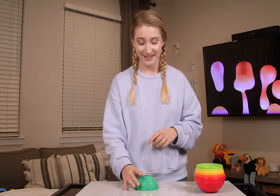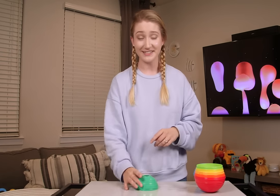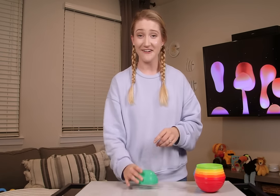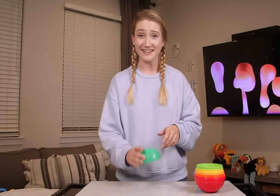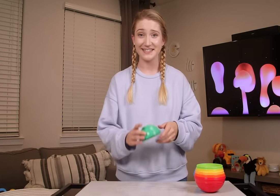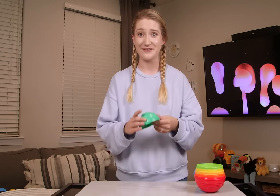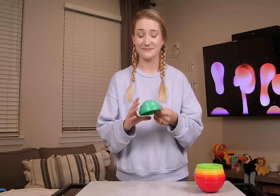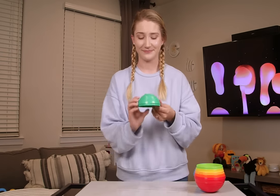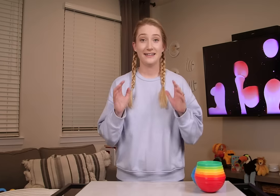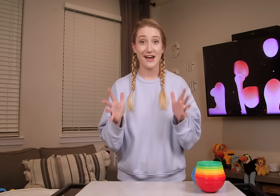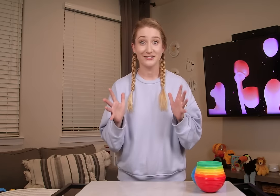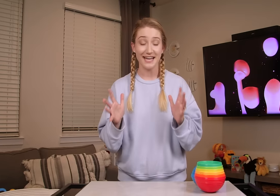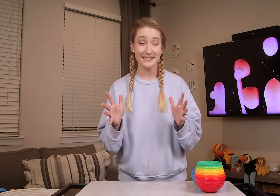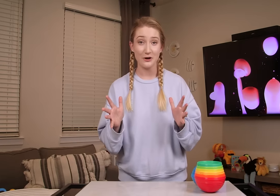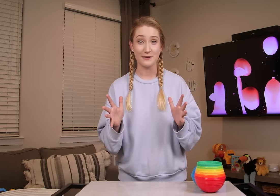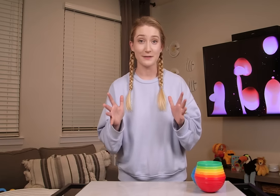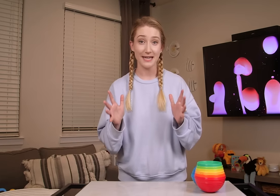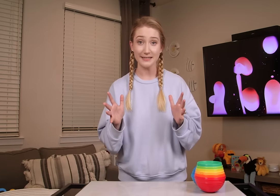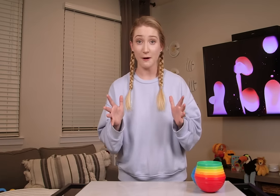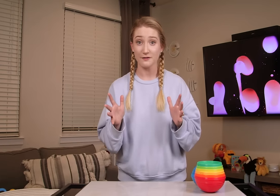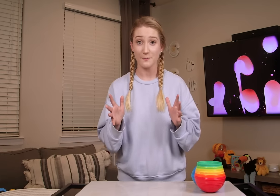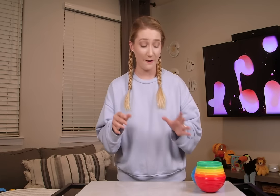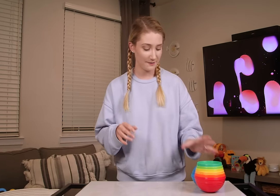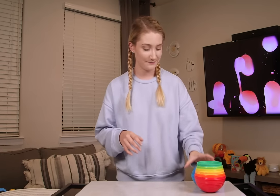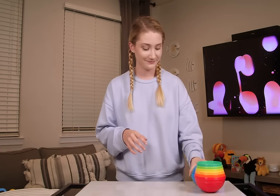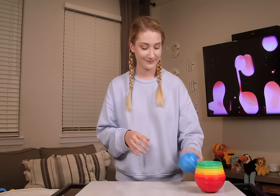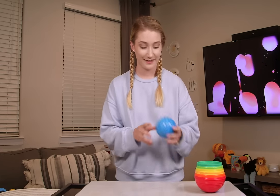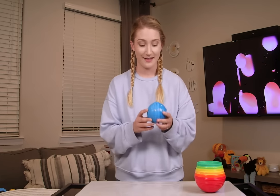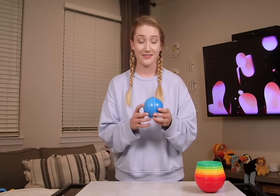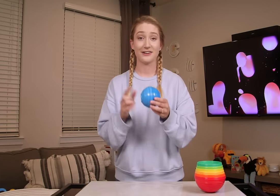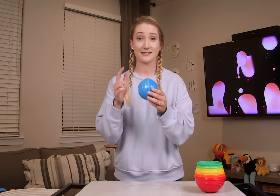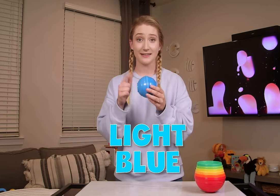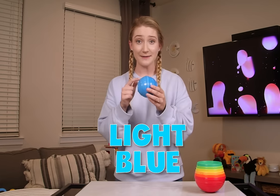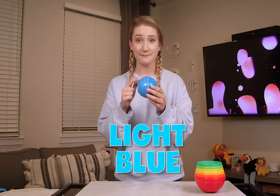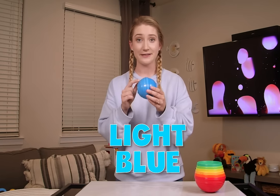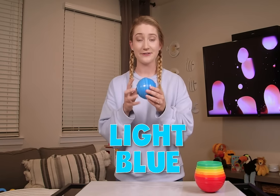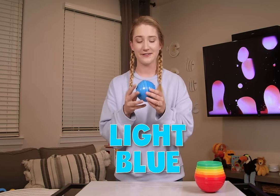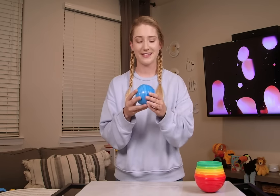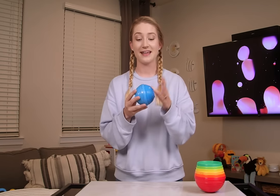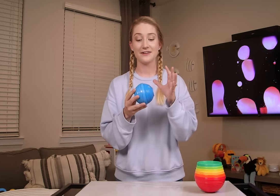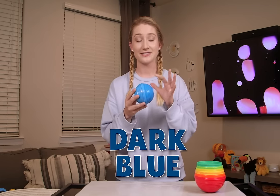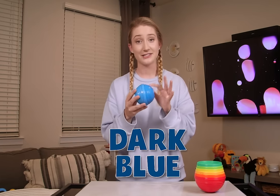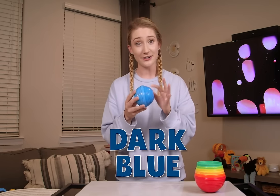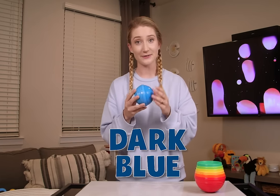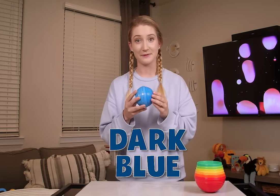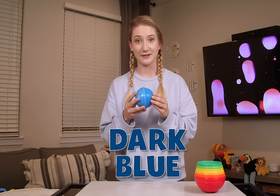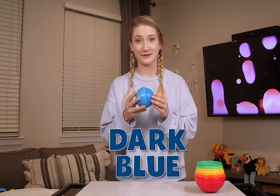That's awesome. Now let's open up the next part of the ball. There's light blue and there's dark blue.